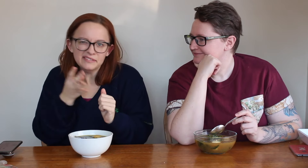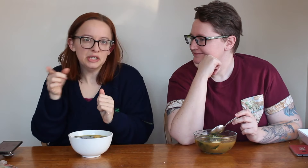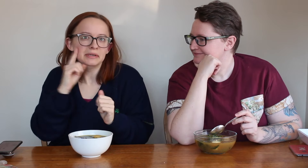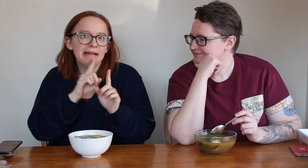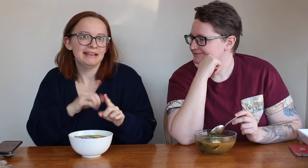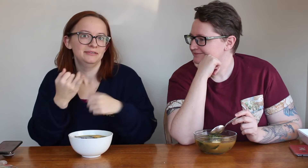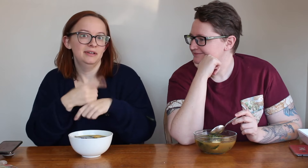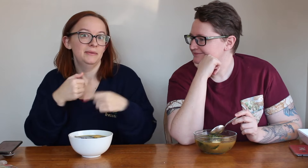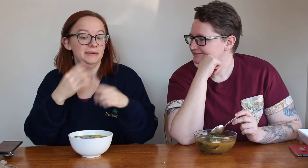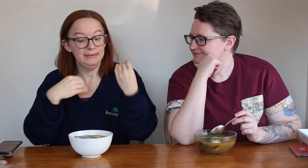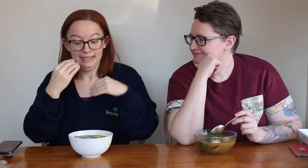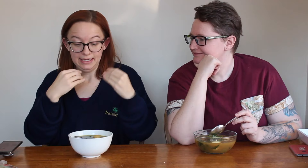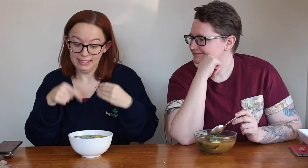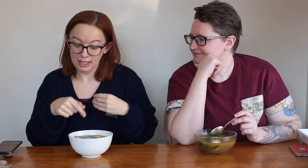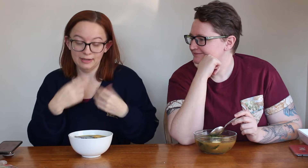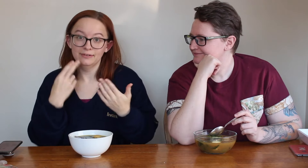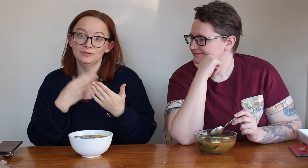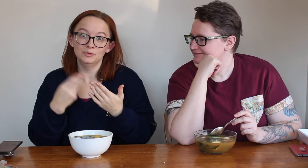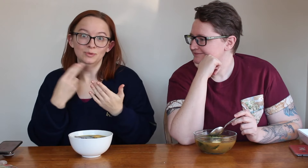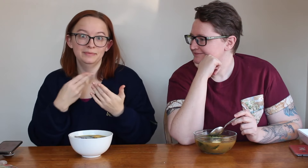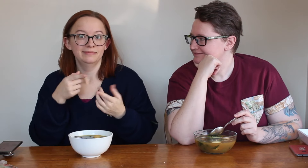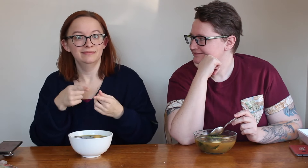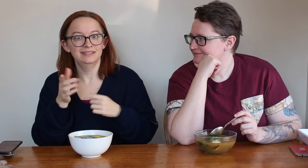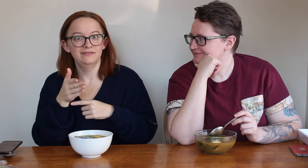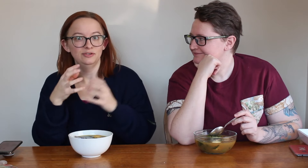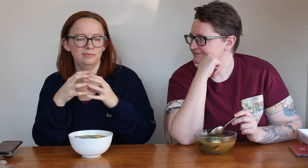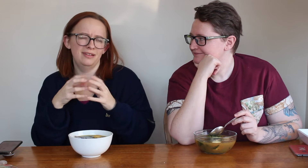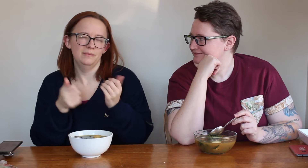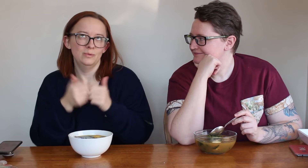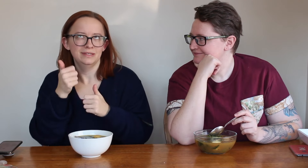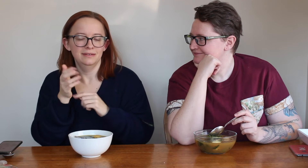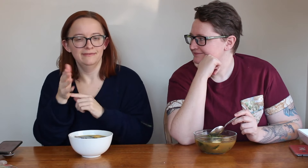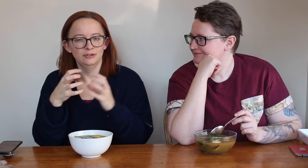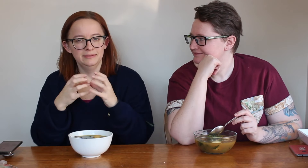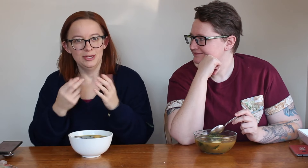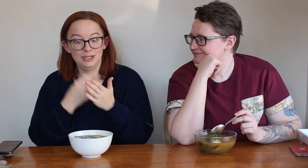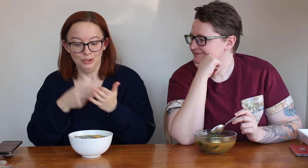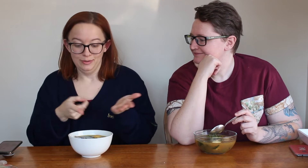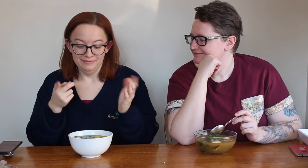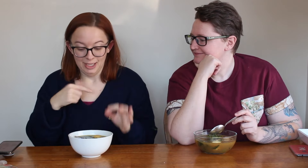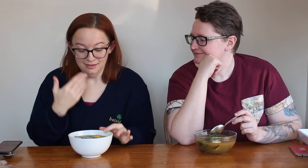I asked you guys four questions concerning our parenting, how it's gone, things like that. And I think I found